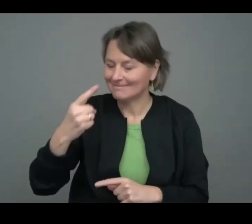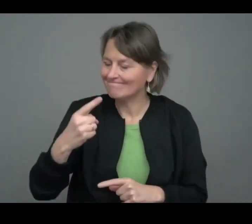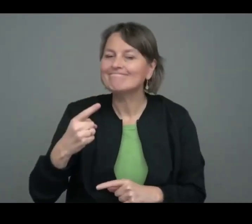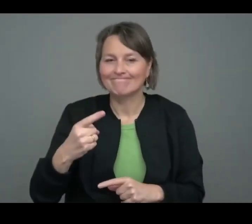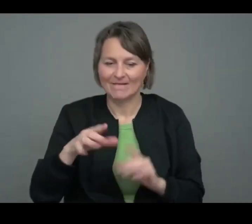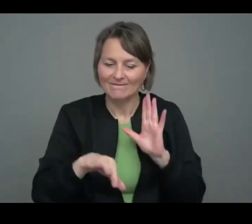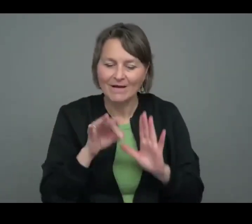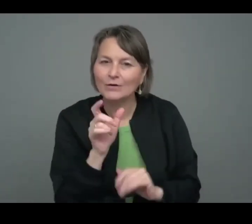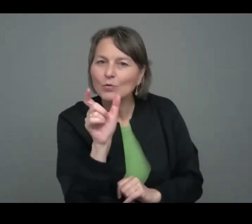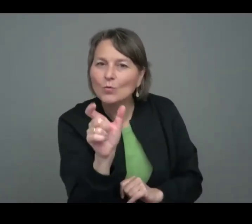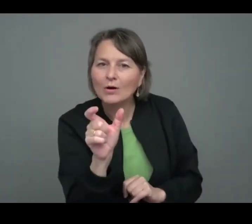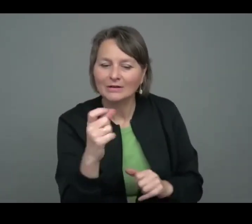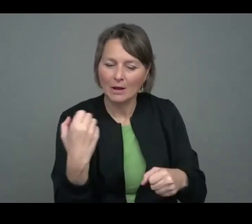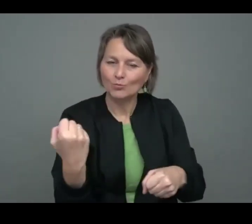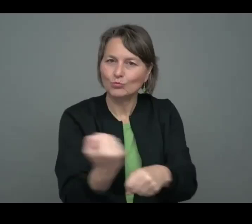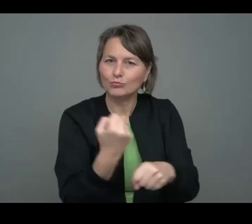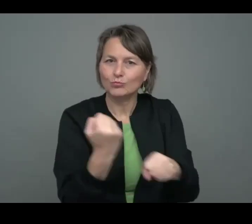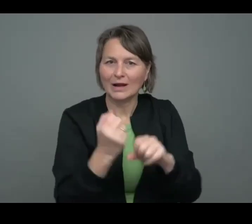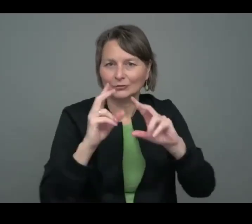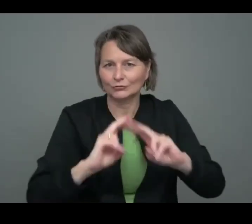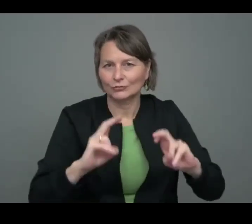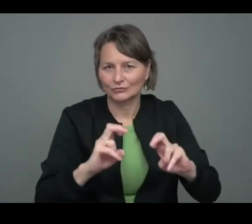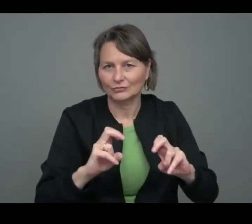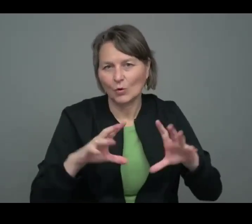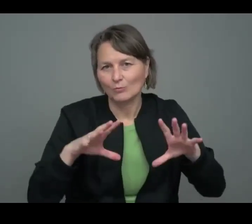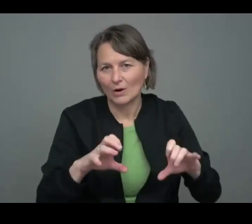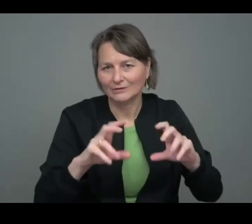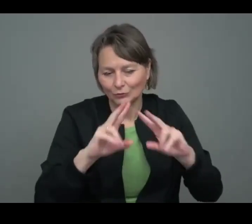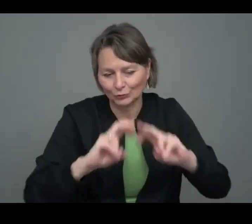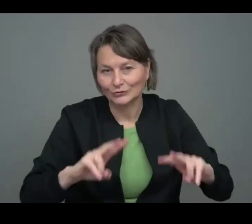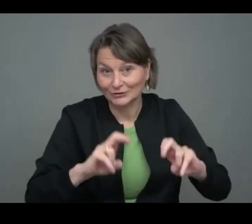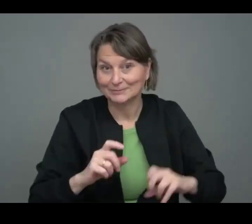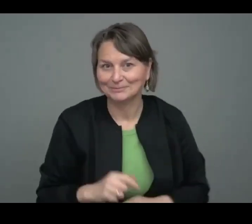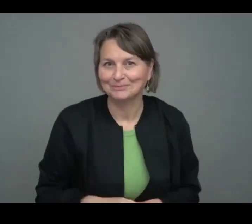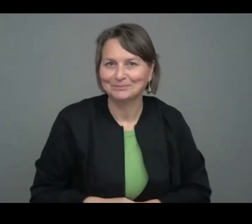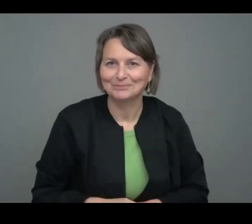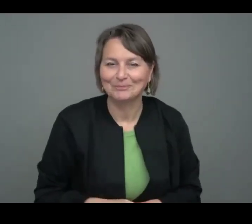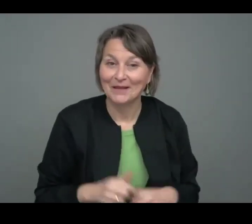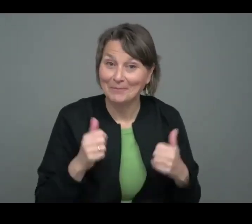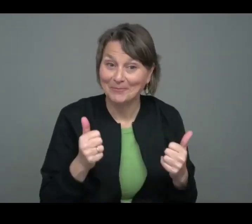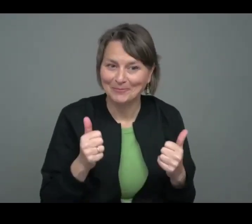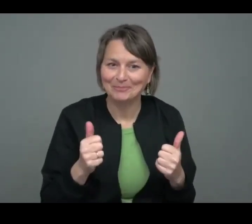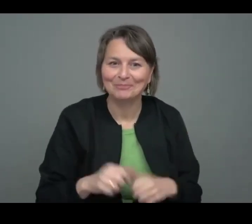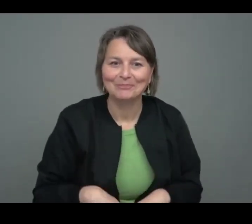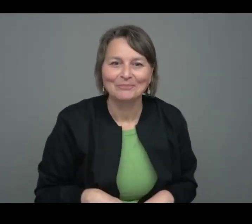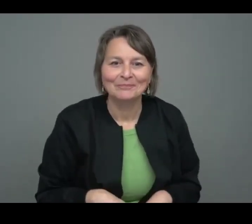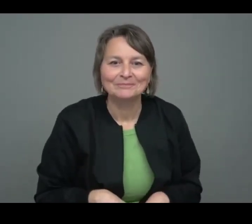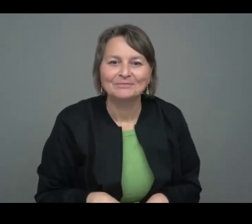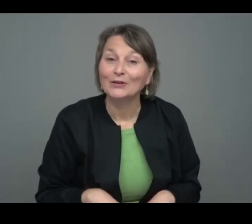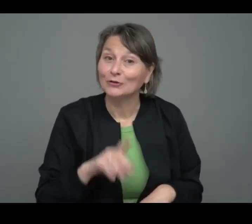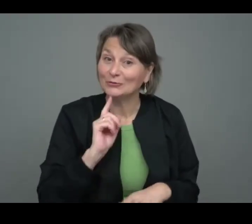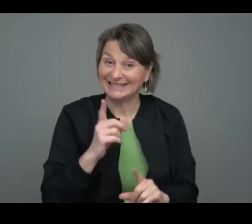The searcher first found this word in the work of Zill 1994 and is used till now.